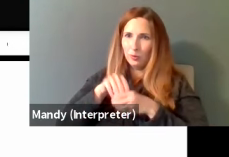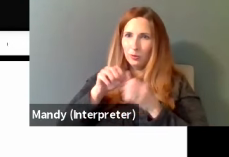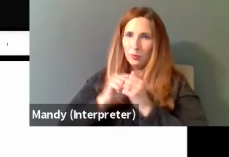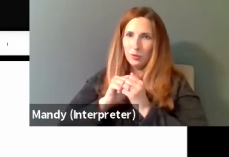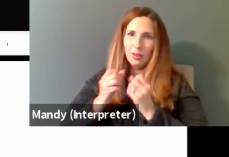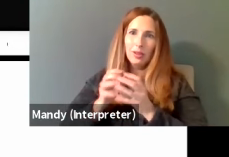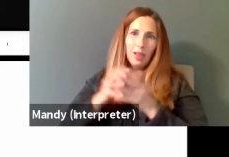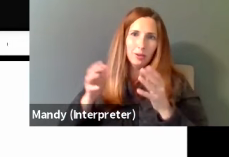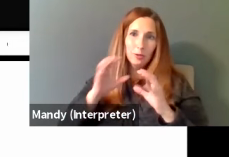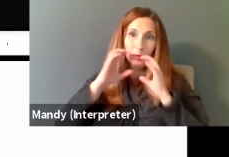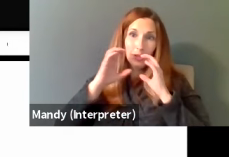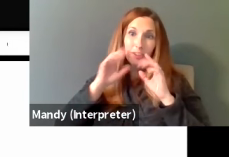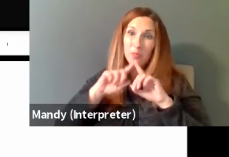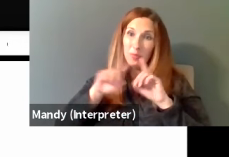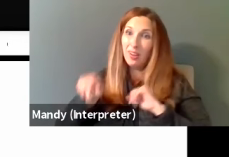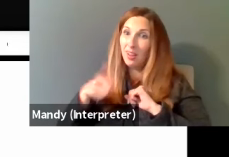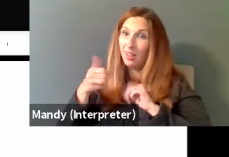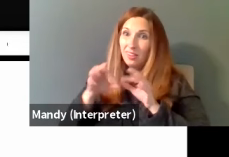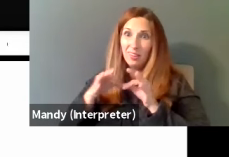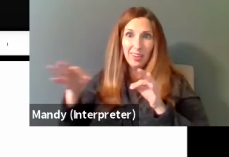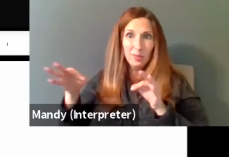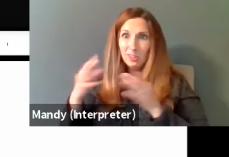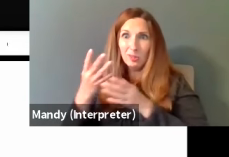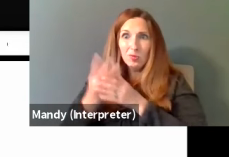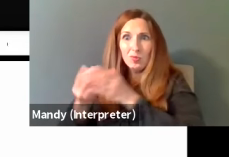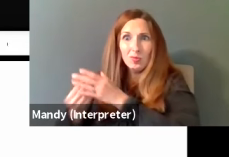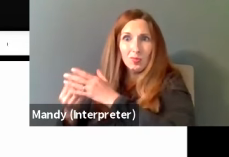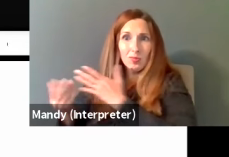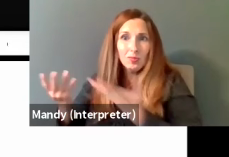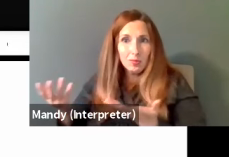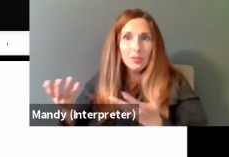but other languages really don't. And so all of these reasons